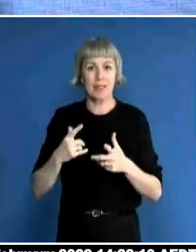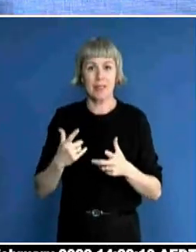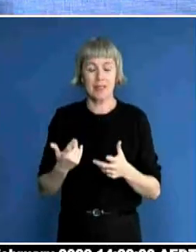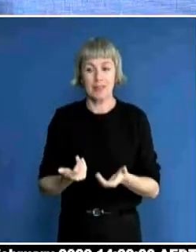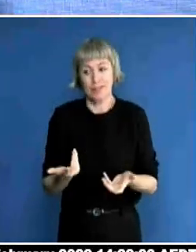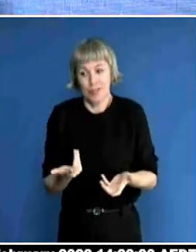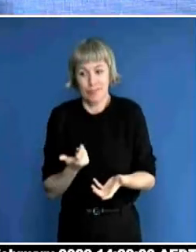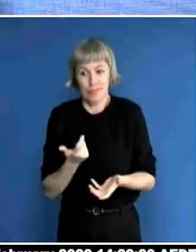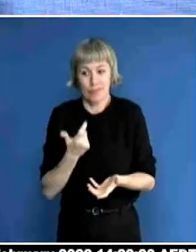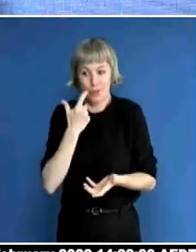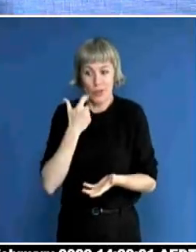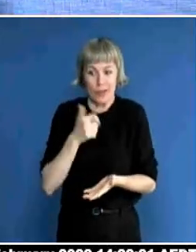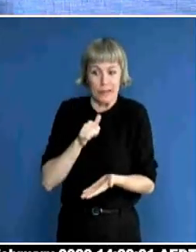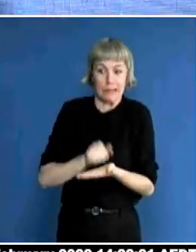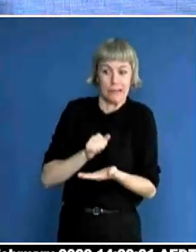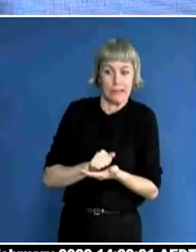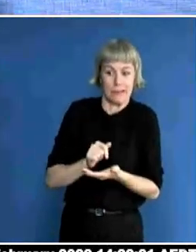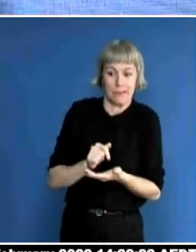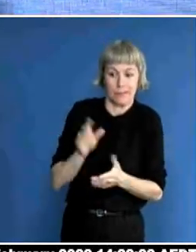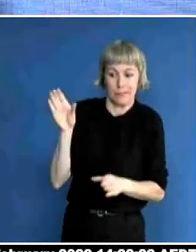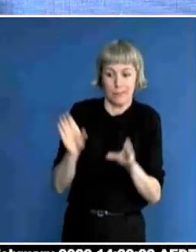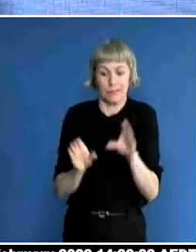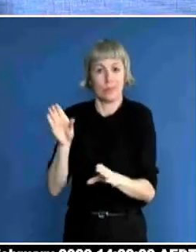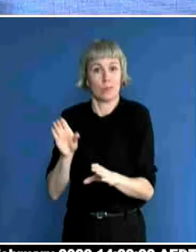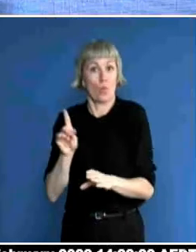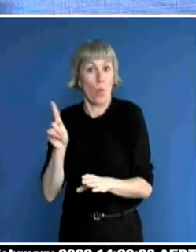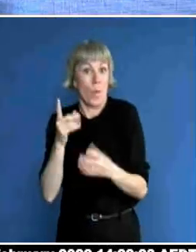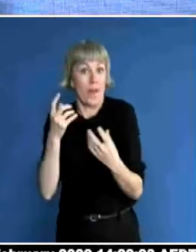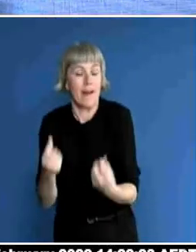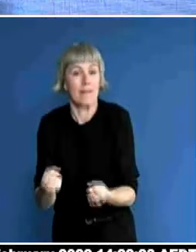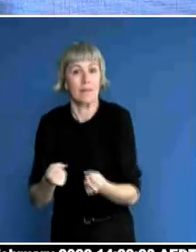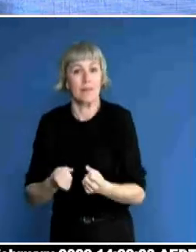Okay. Could I ask you about the café.